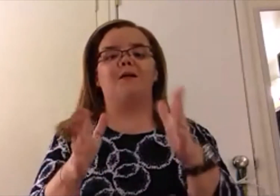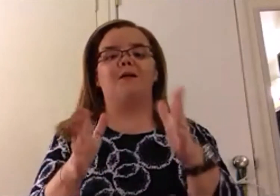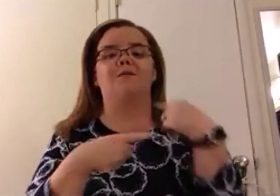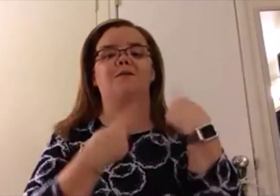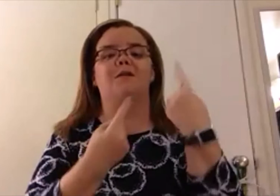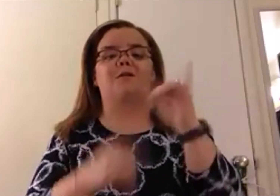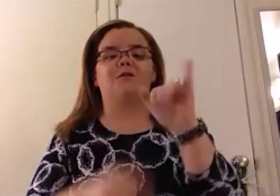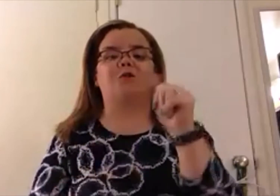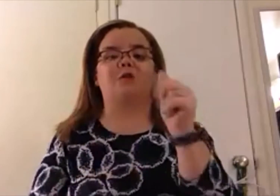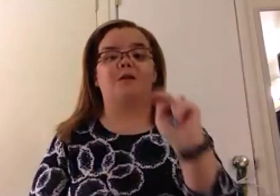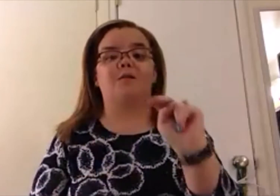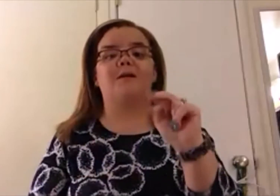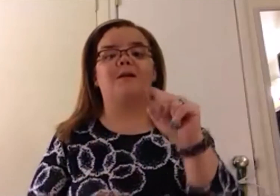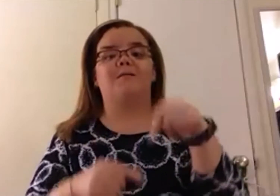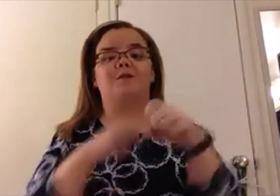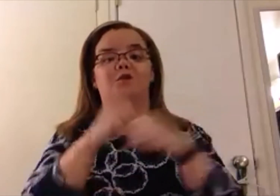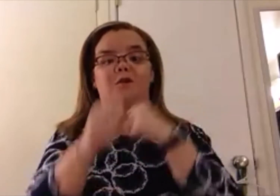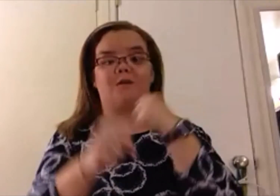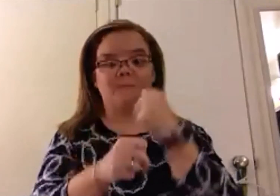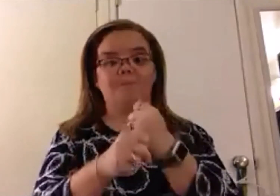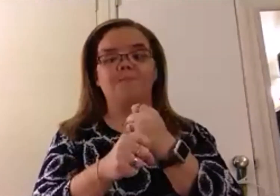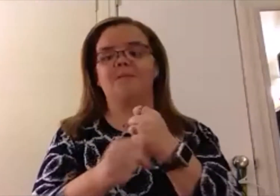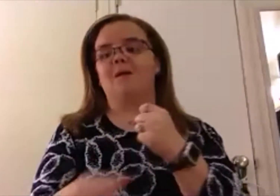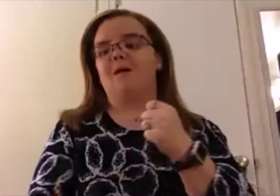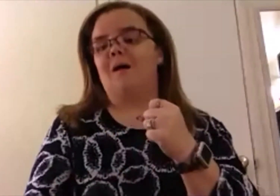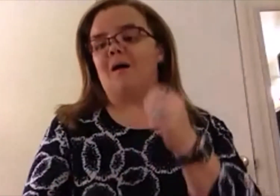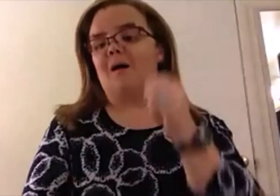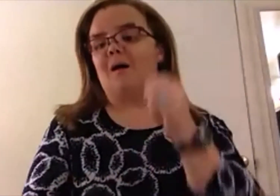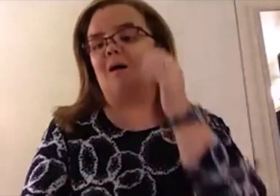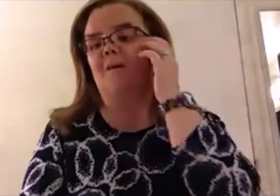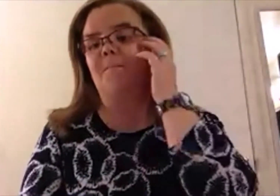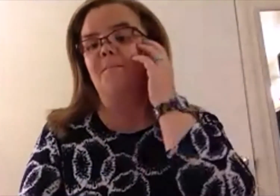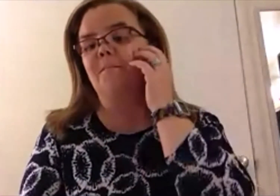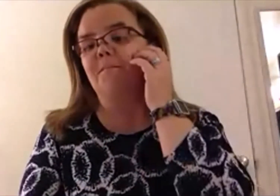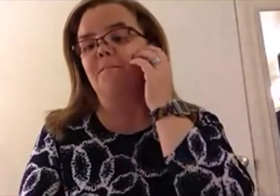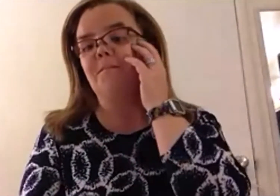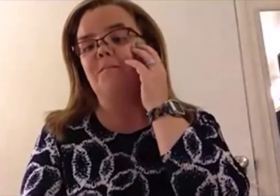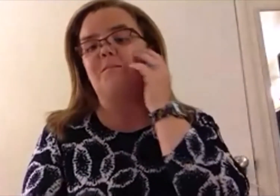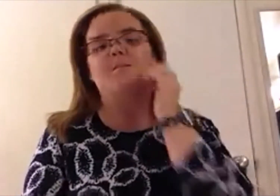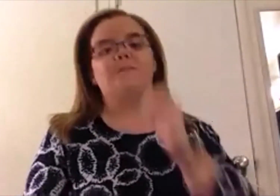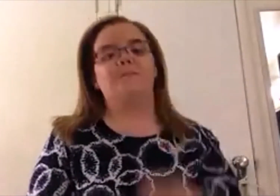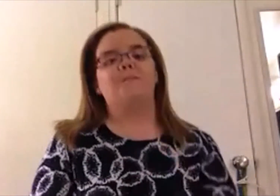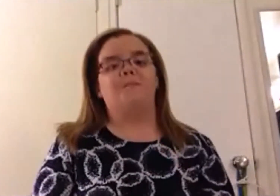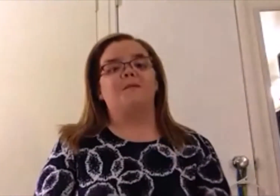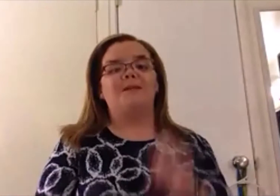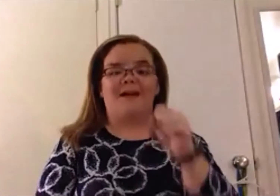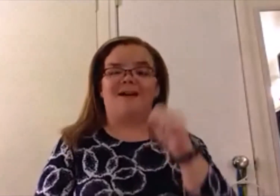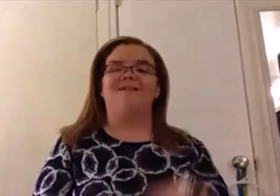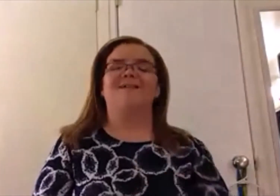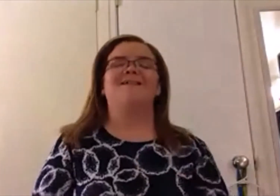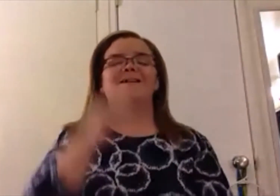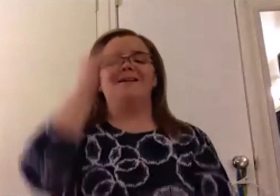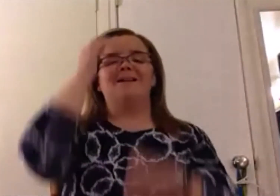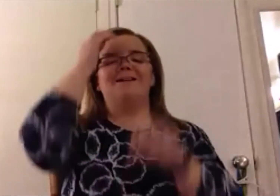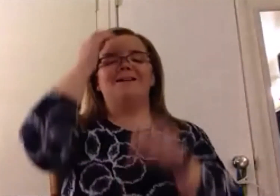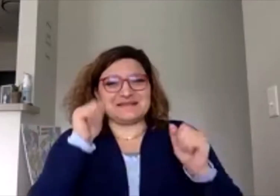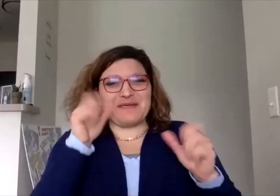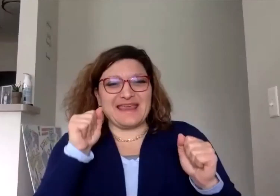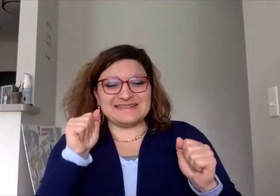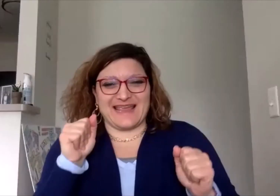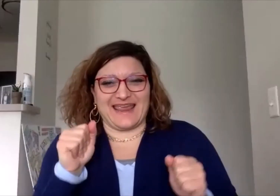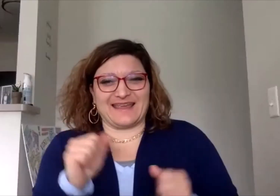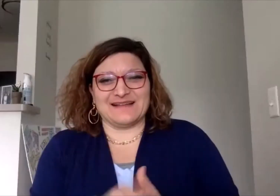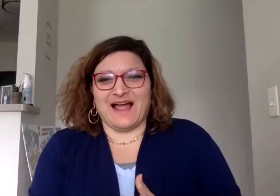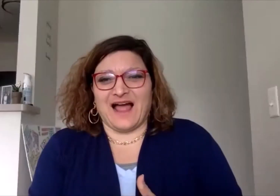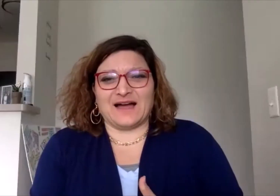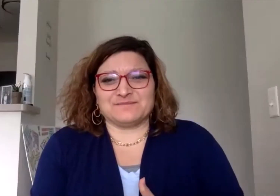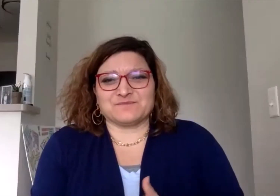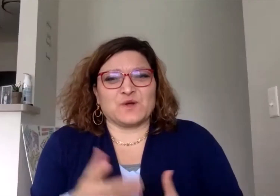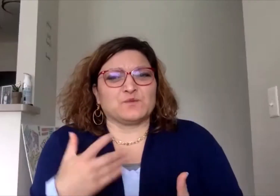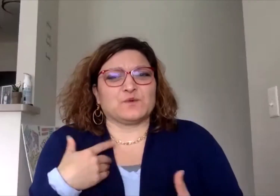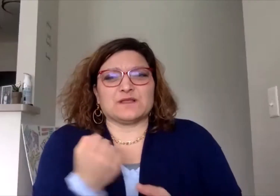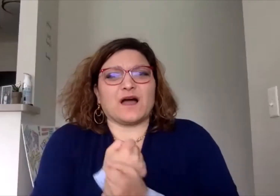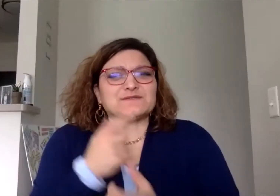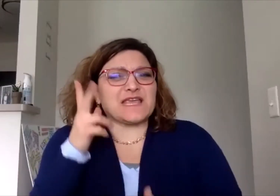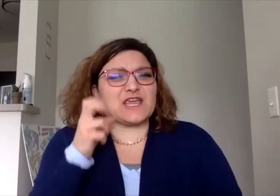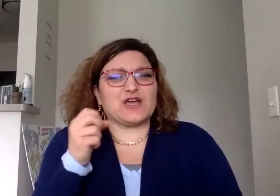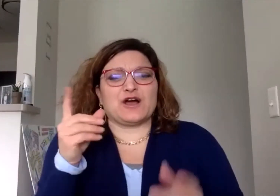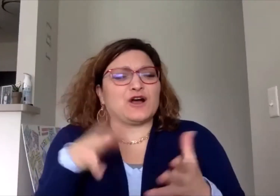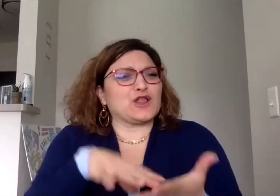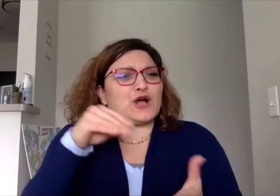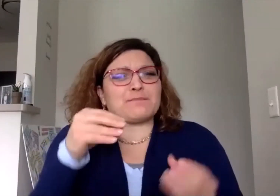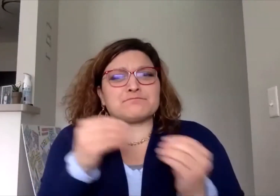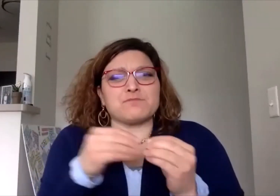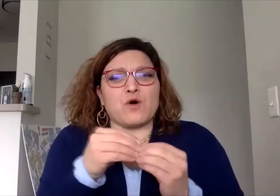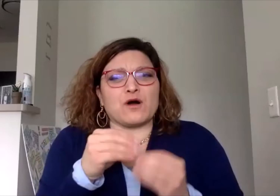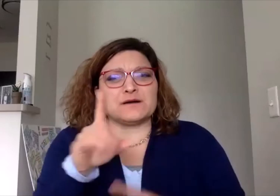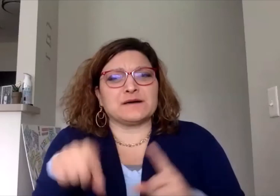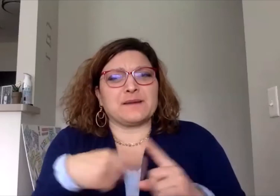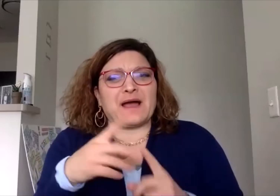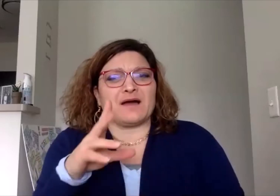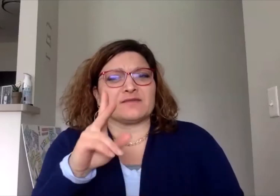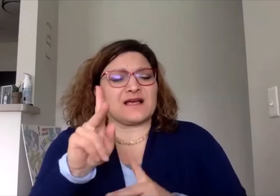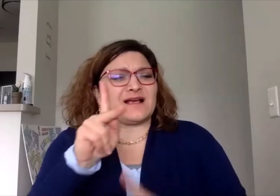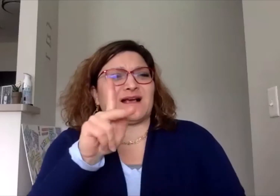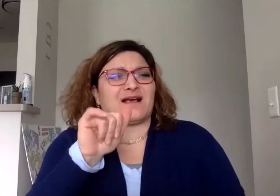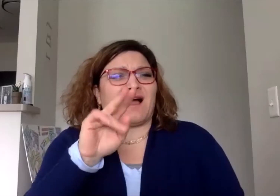since january of this year. Wow yeah so um. We'd love to hear more about the kind of tips